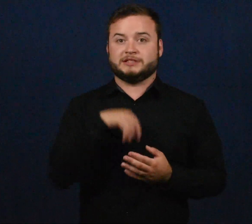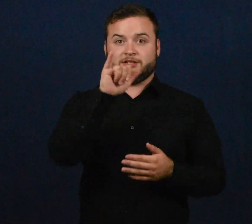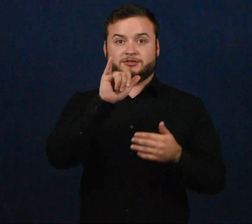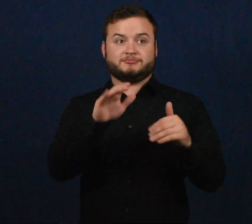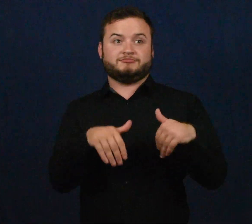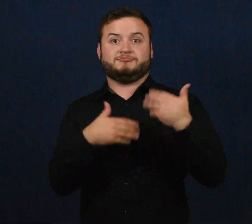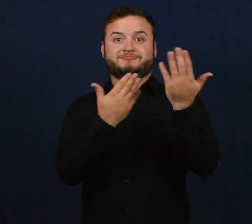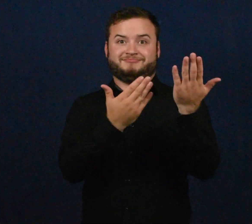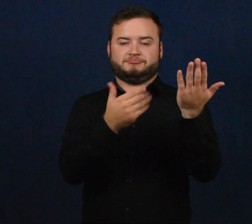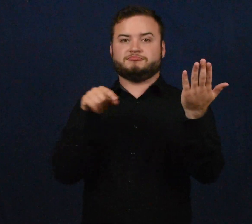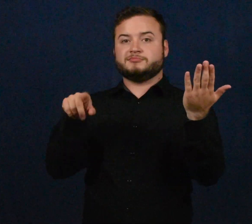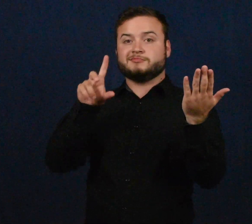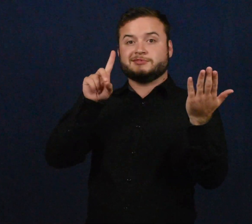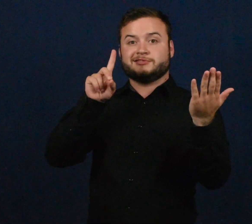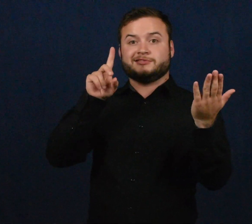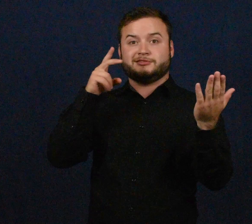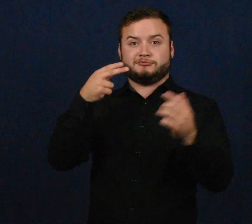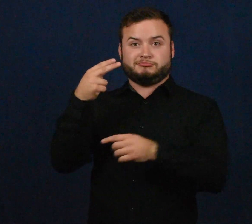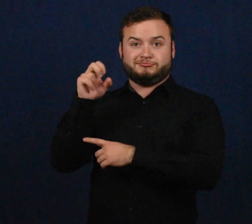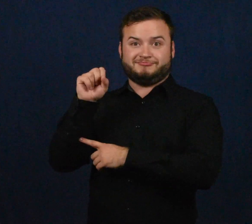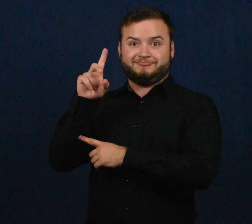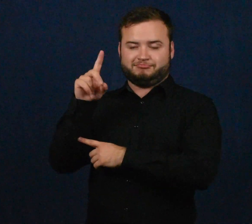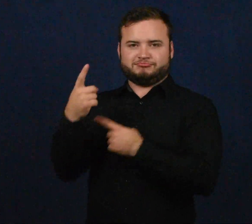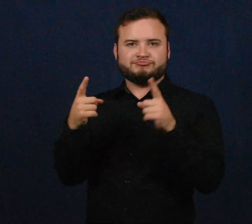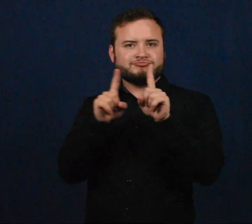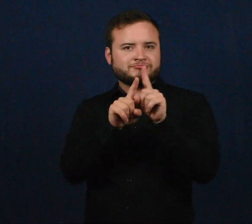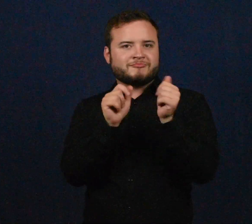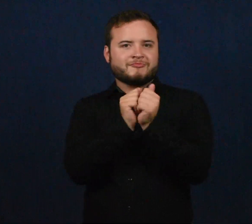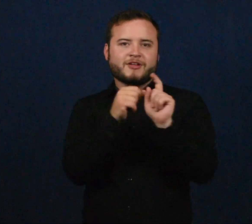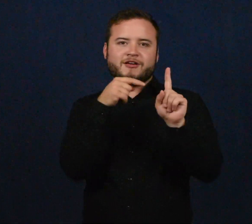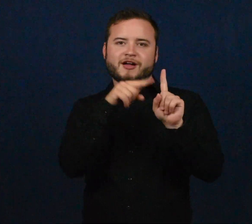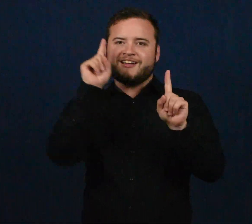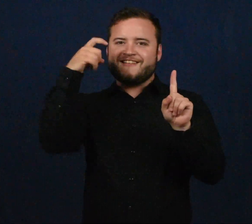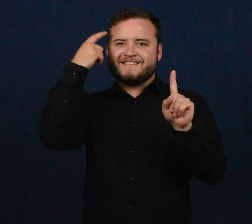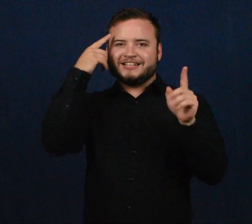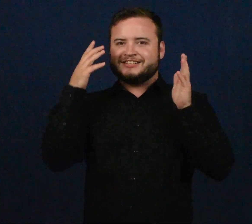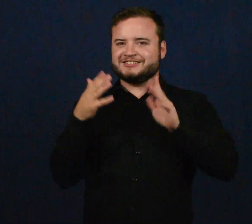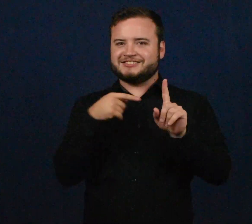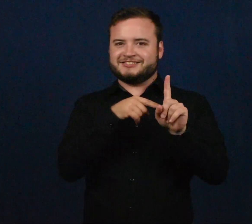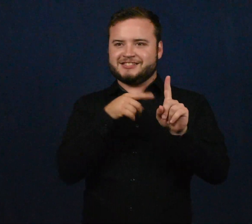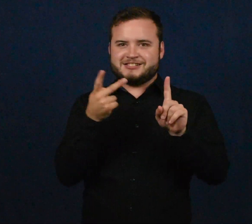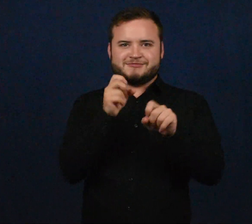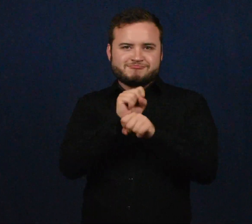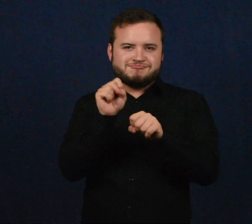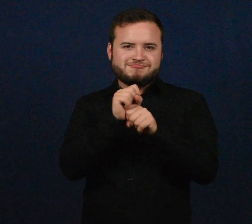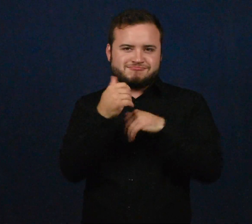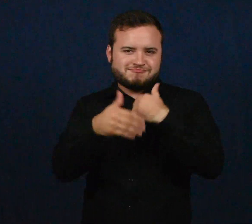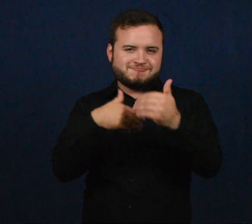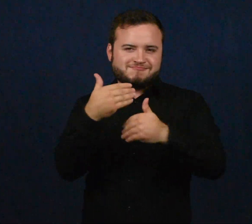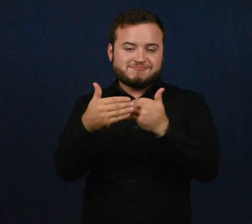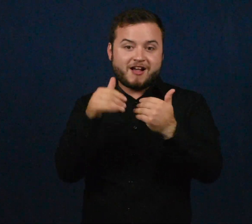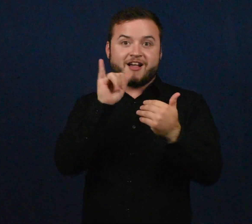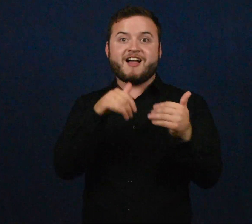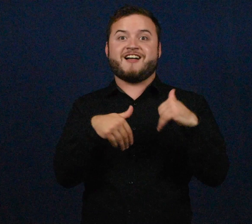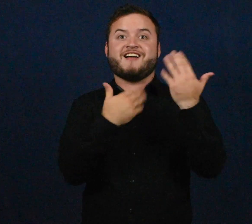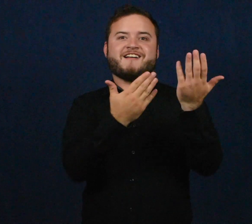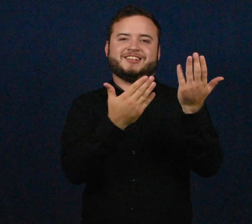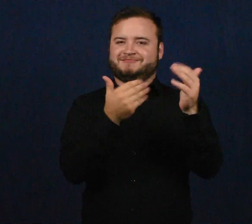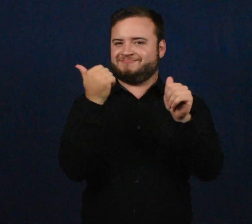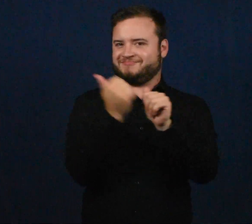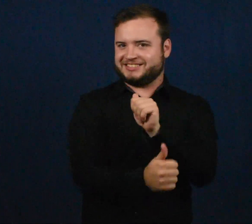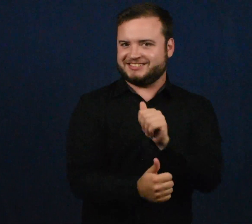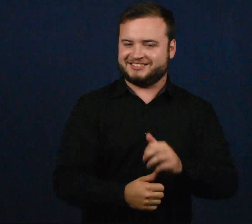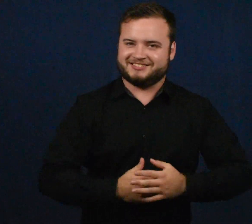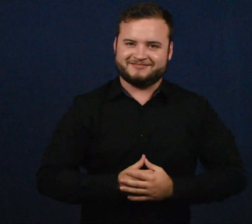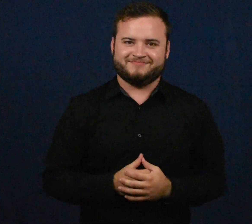This was led by DHHSD through the Governor and passed.